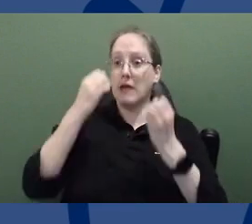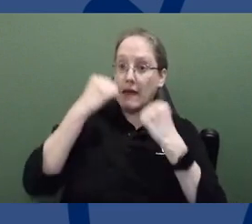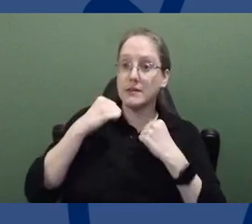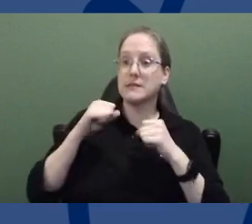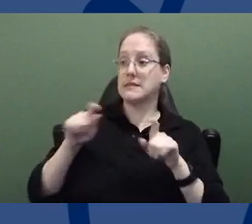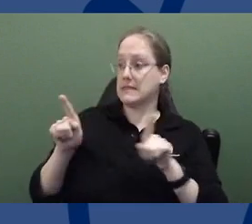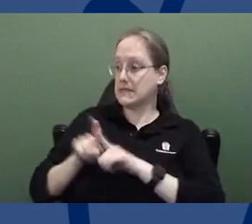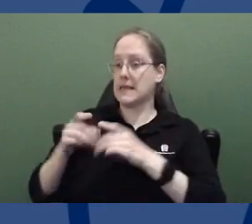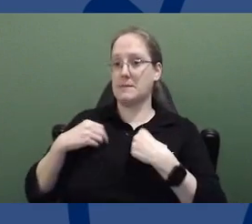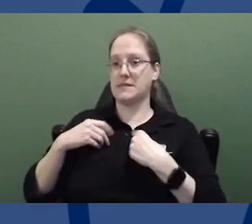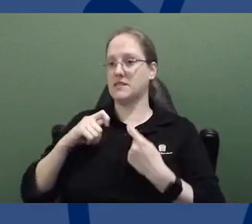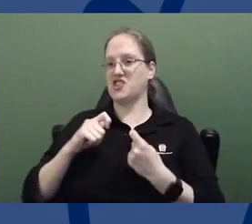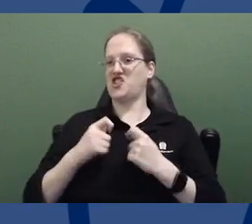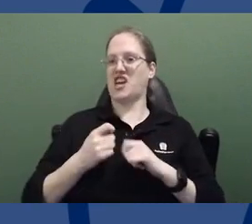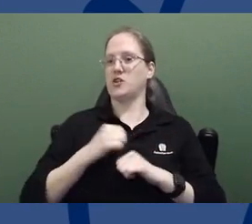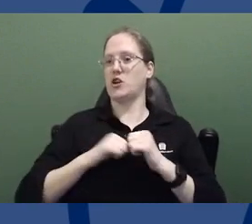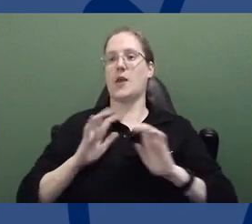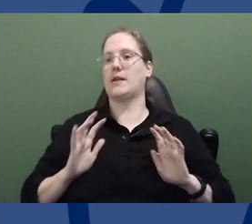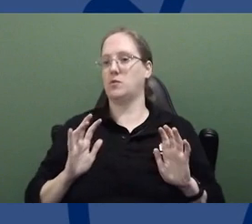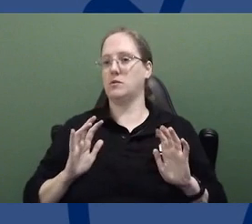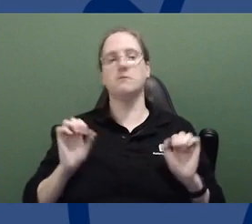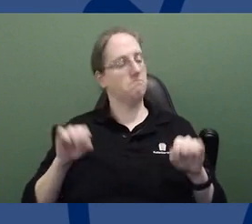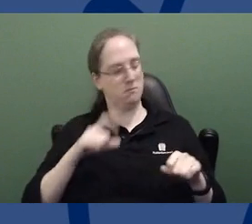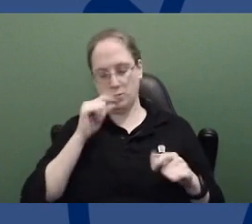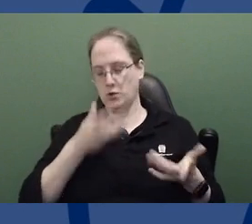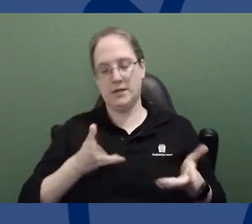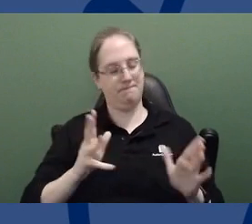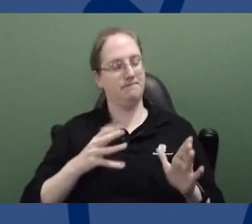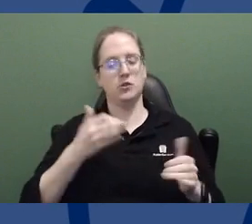business, then, yes, you can use that information.